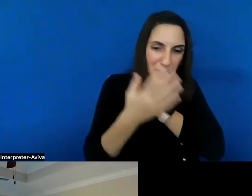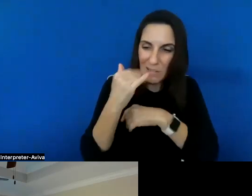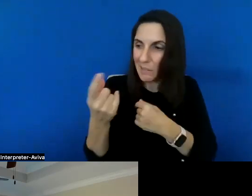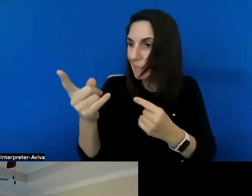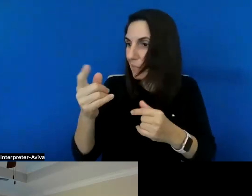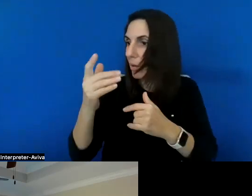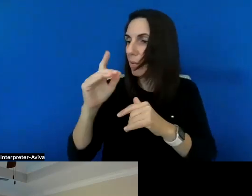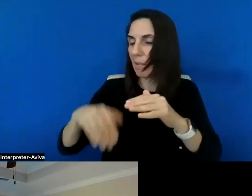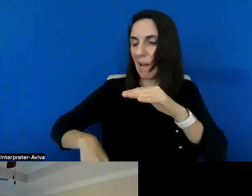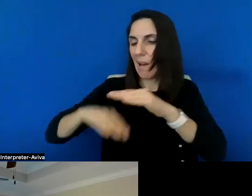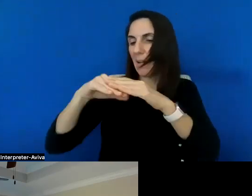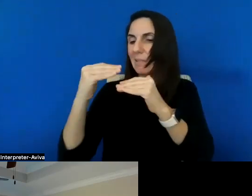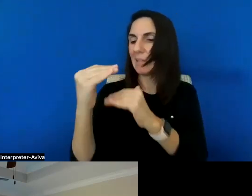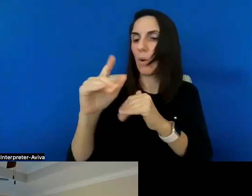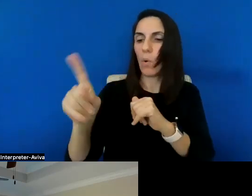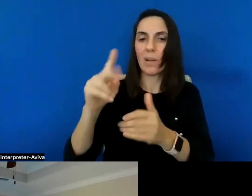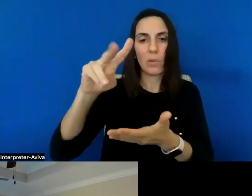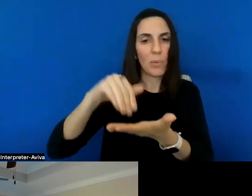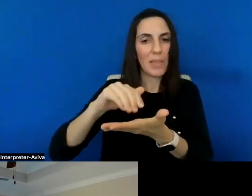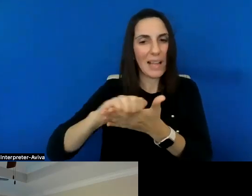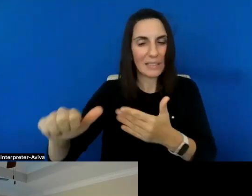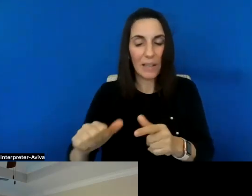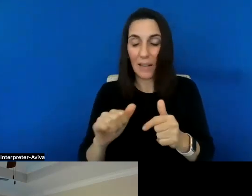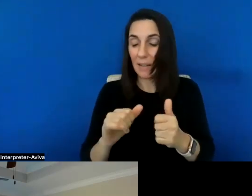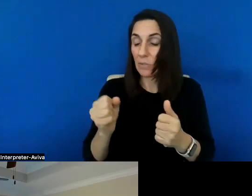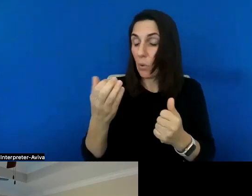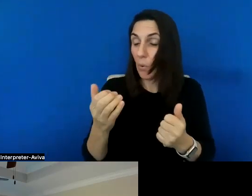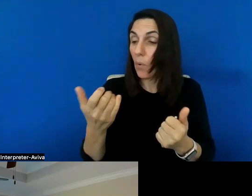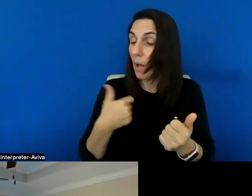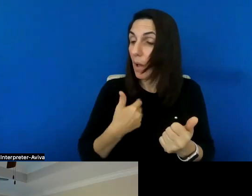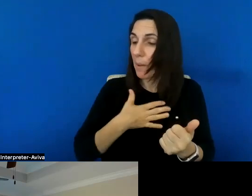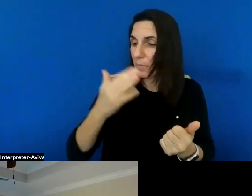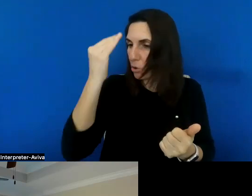so it's good to know that, you know, with an able account, this online tax advantage